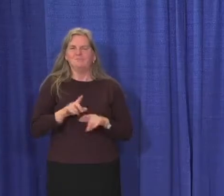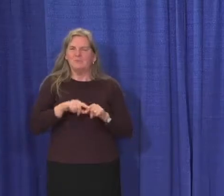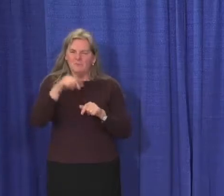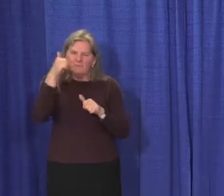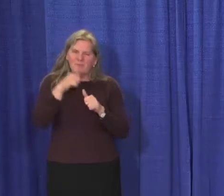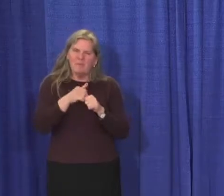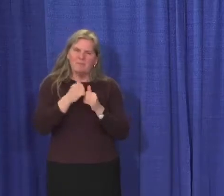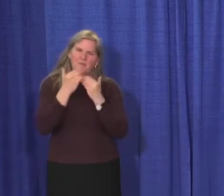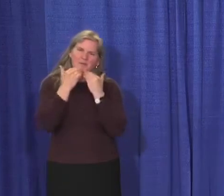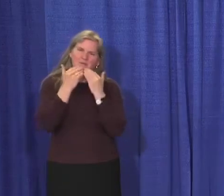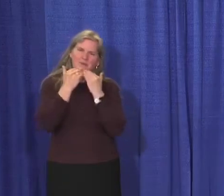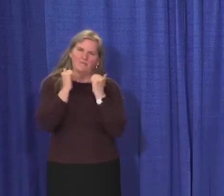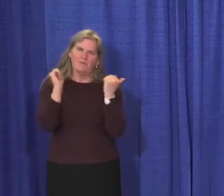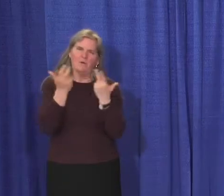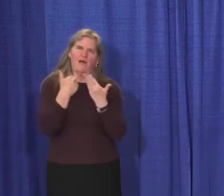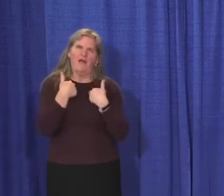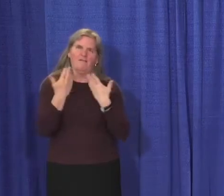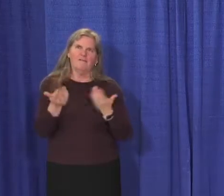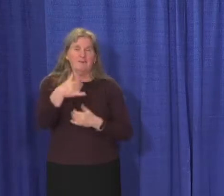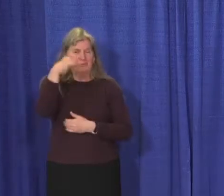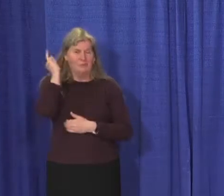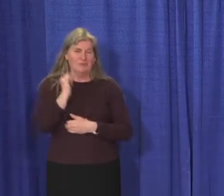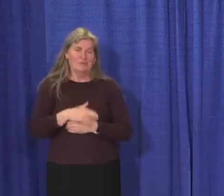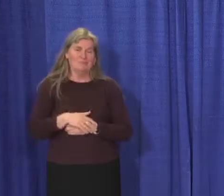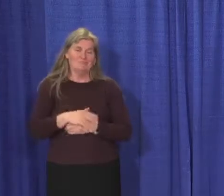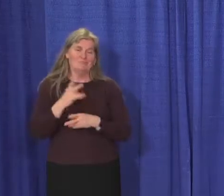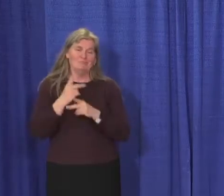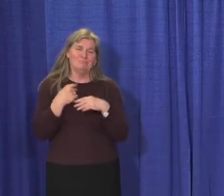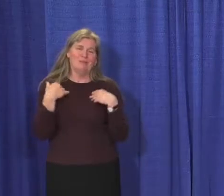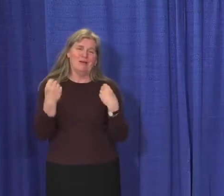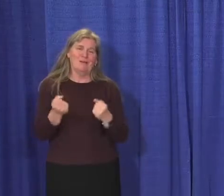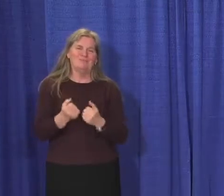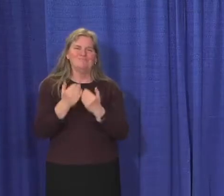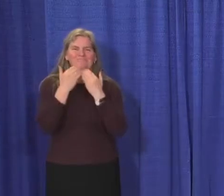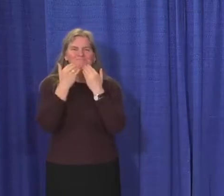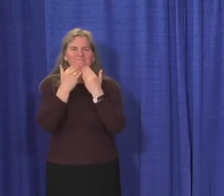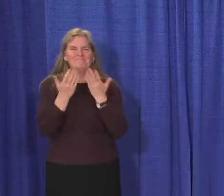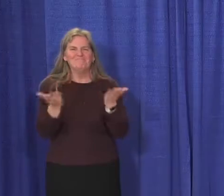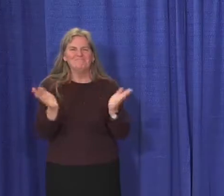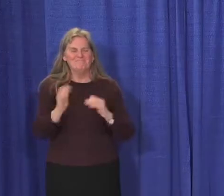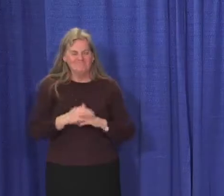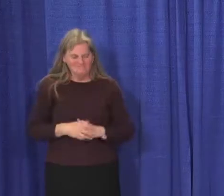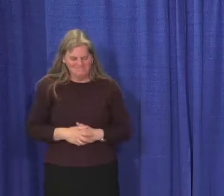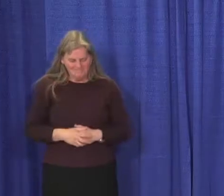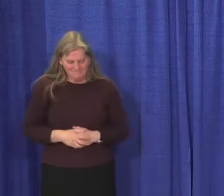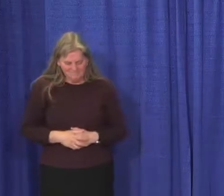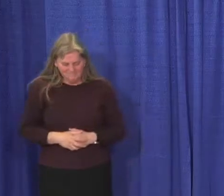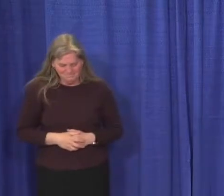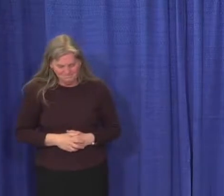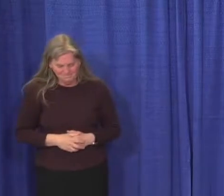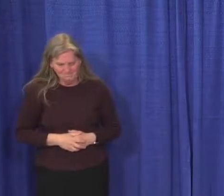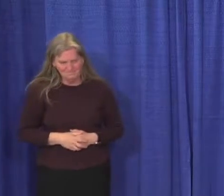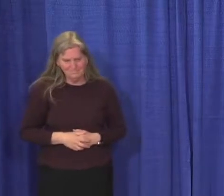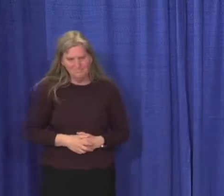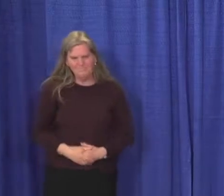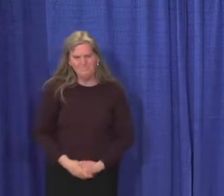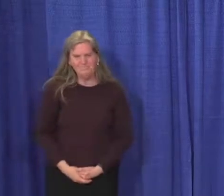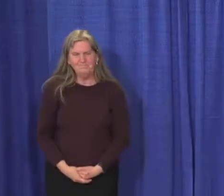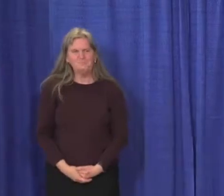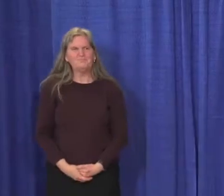Remember to be grateful and stay well. Thank you.